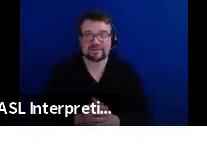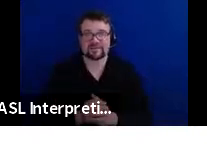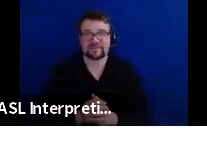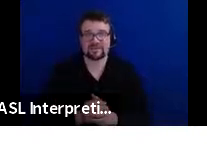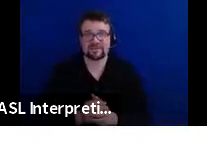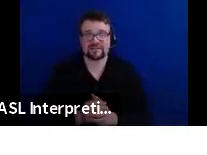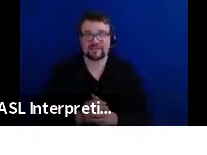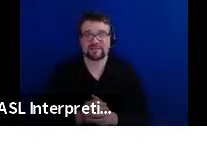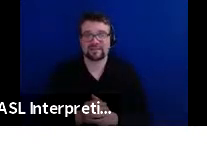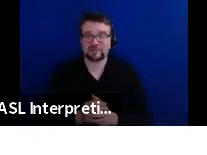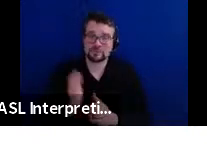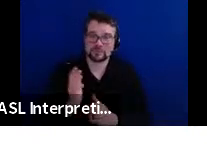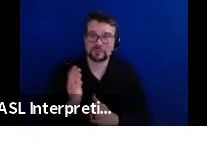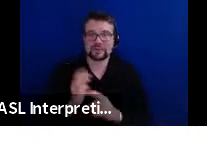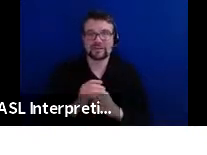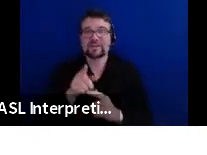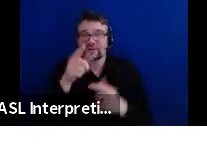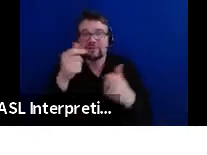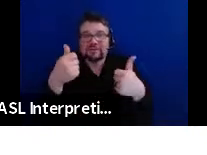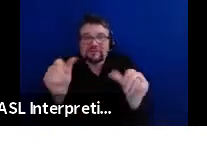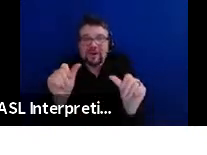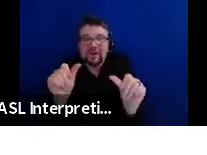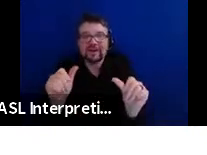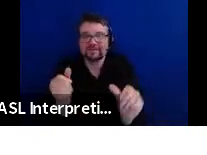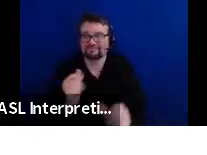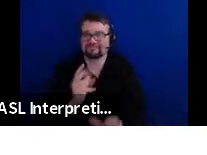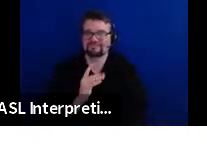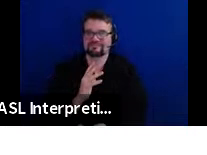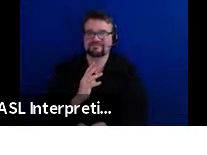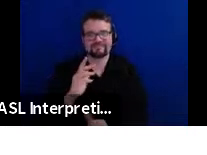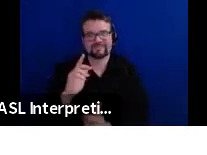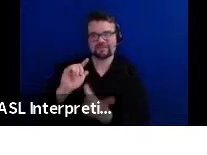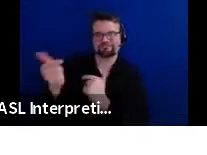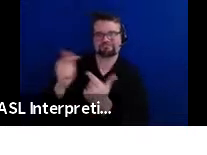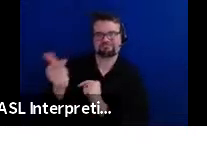YOU CAN TRY OUT ONE OF OUR INTERACTIVE ACTIVITIES ON OUR